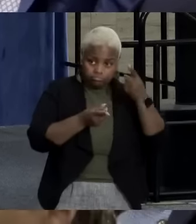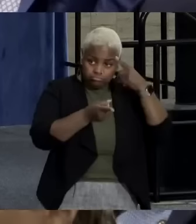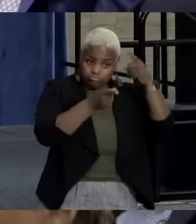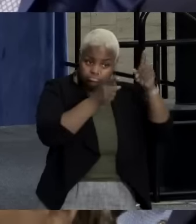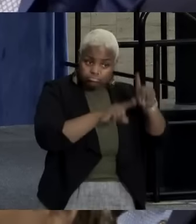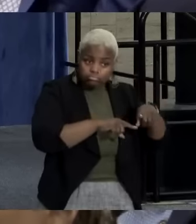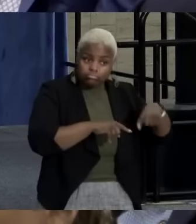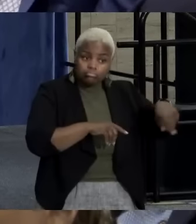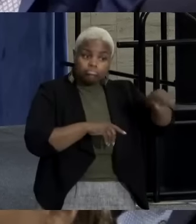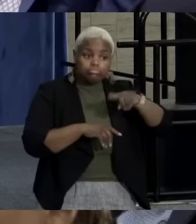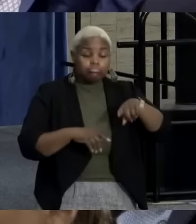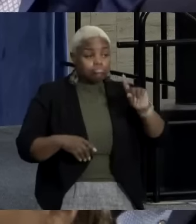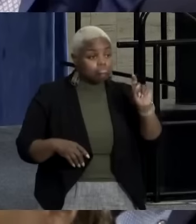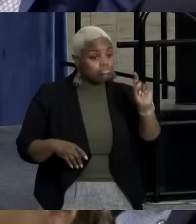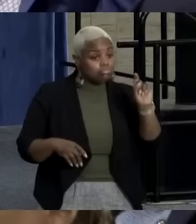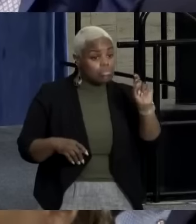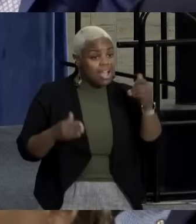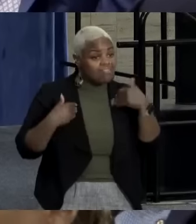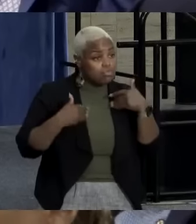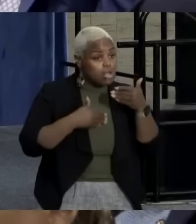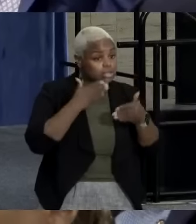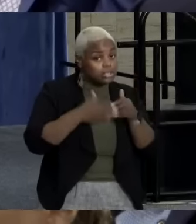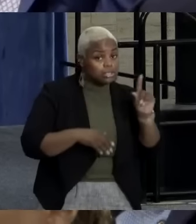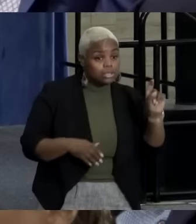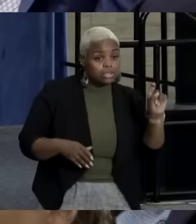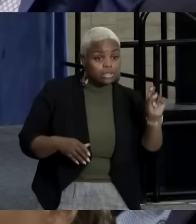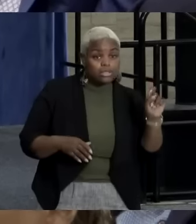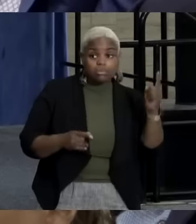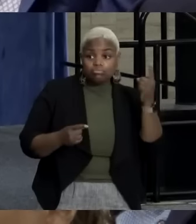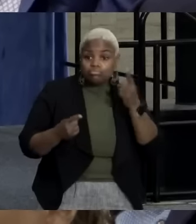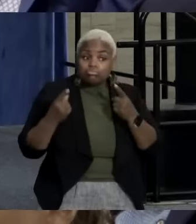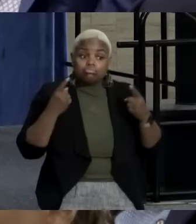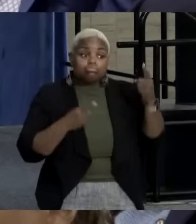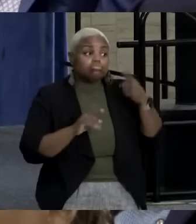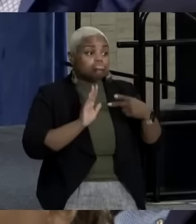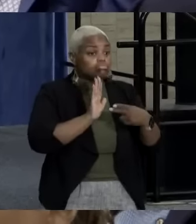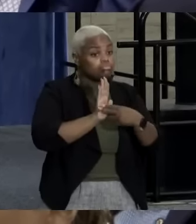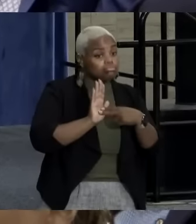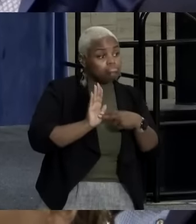there a process reconsidering the label before you arrived there?